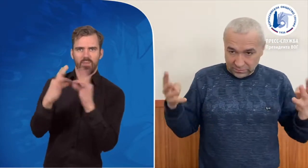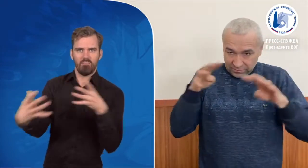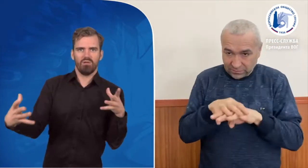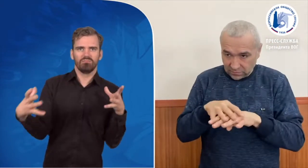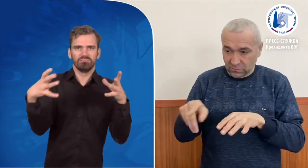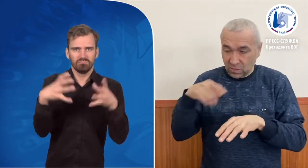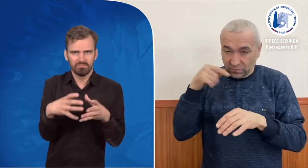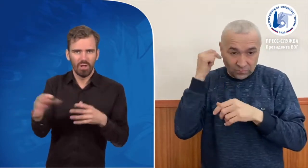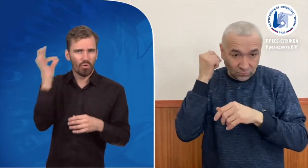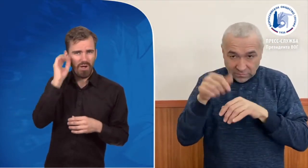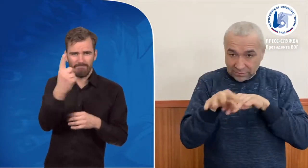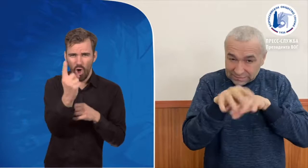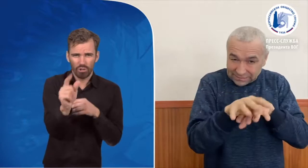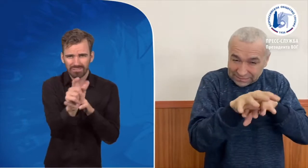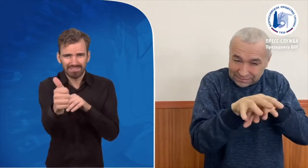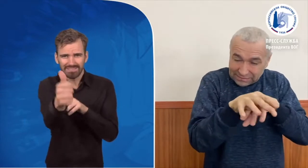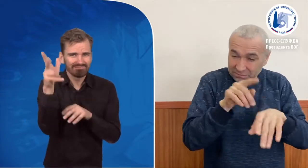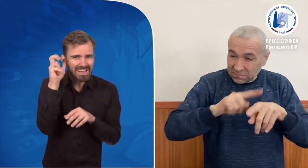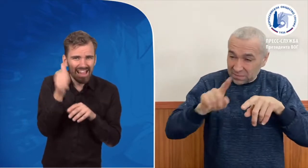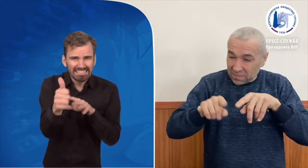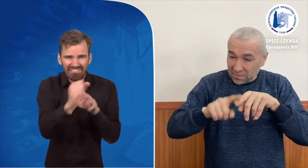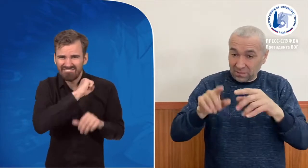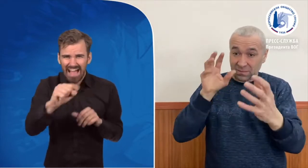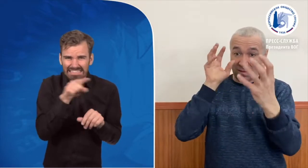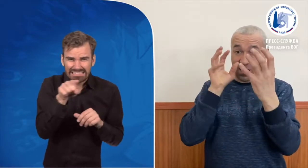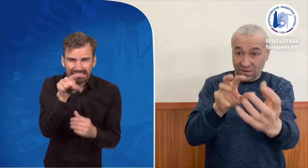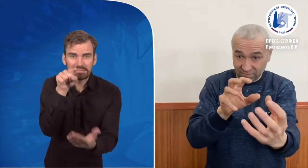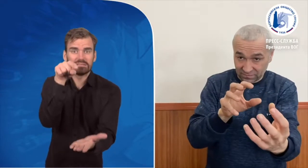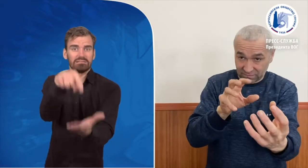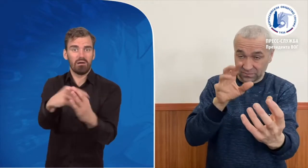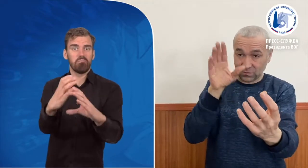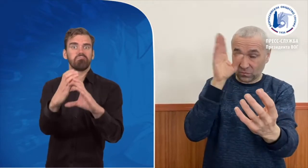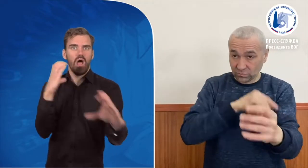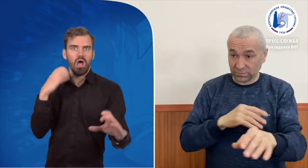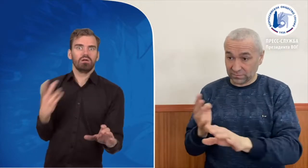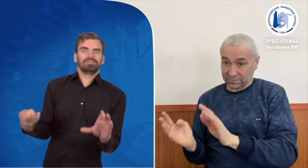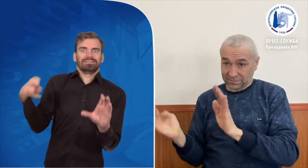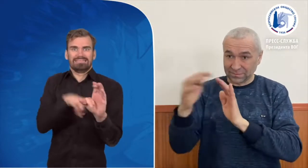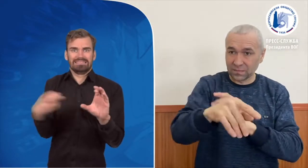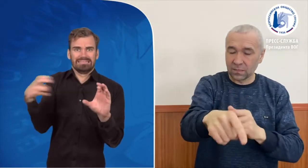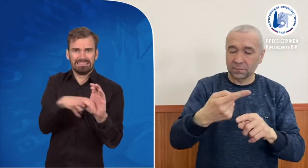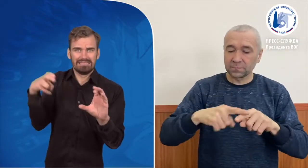As a result, there were 8 of us in total, 4 of us, and from the hearing side, there was also a family of 4 people.